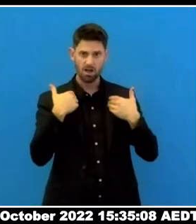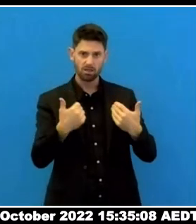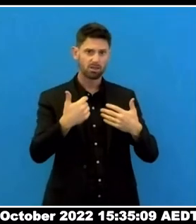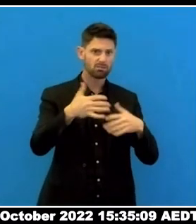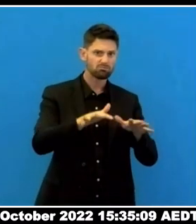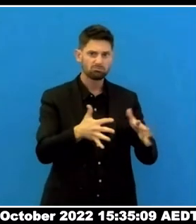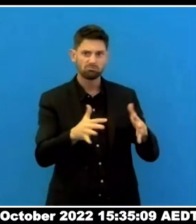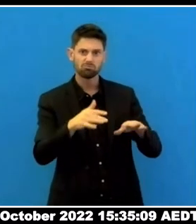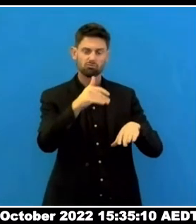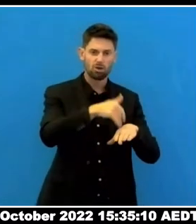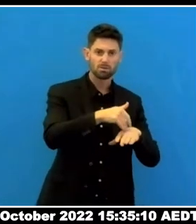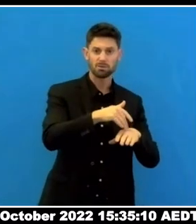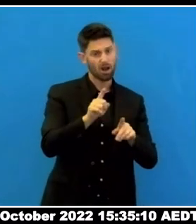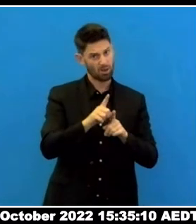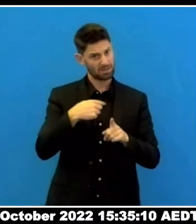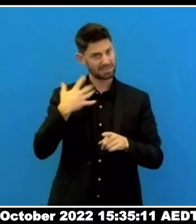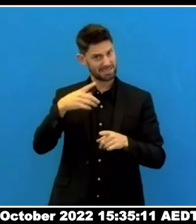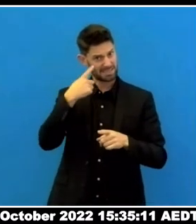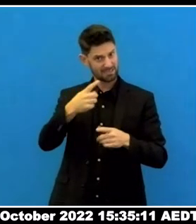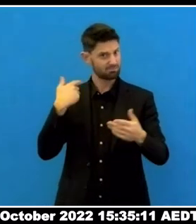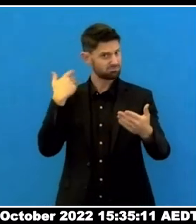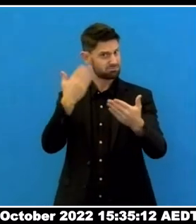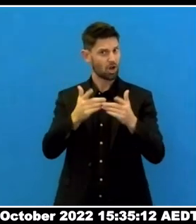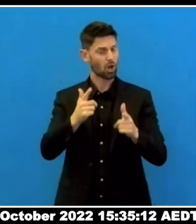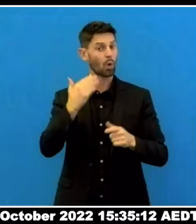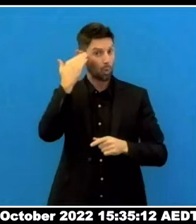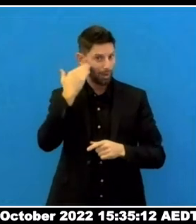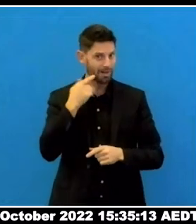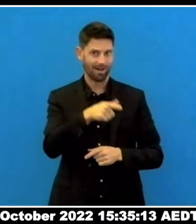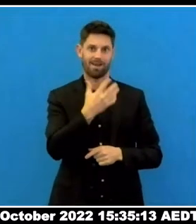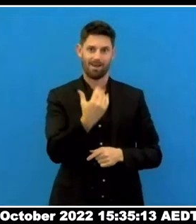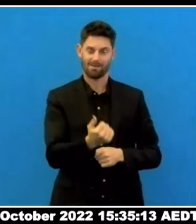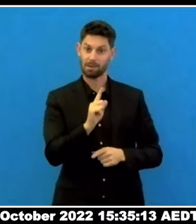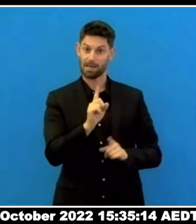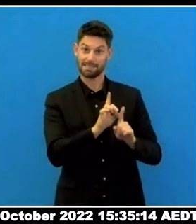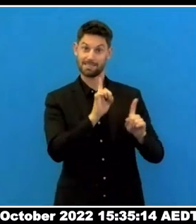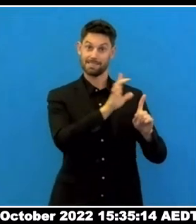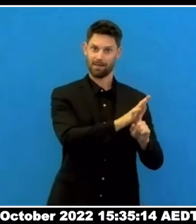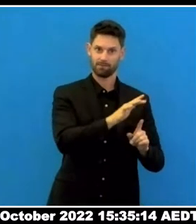that a lot of women is suffering from mental health, but they don't know that they have mental health.